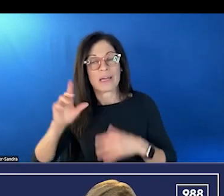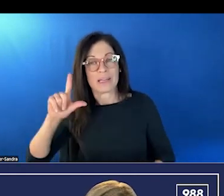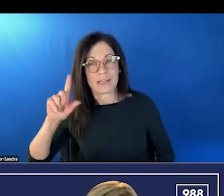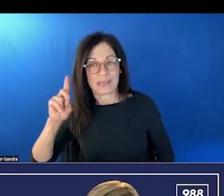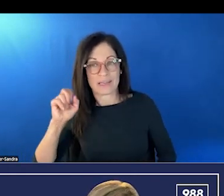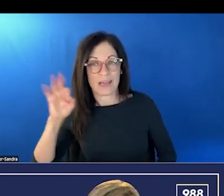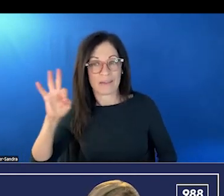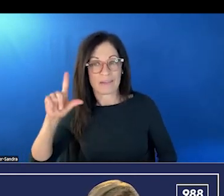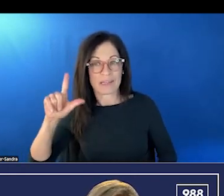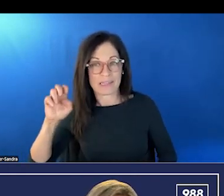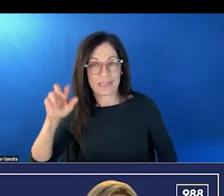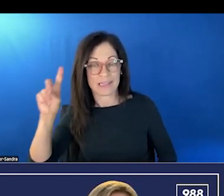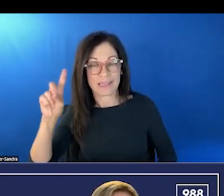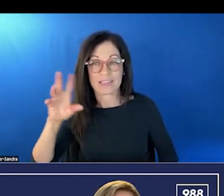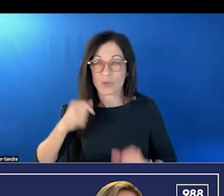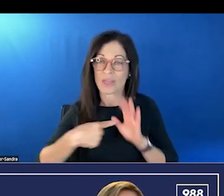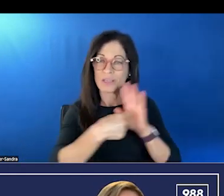COMMUNITY IN A BETTER WAY.